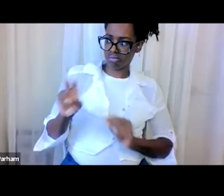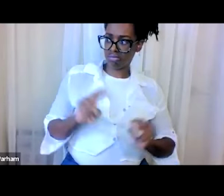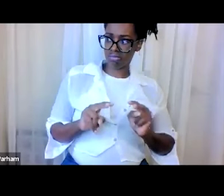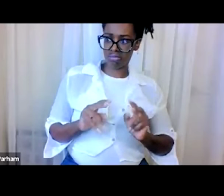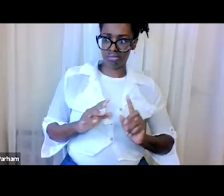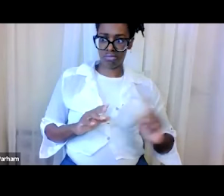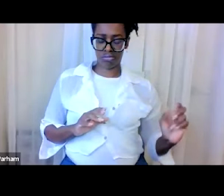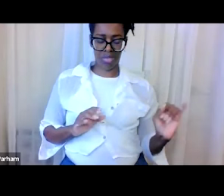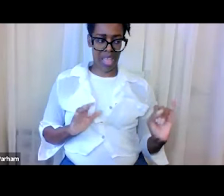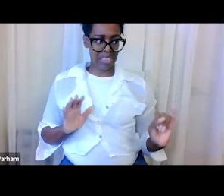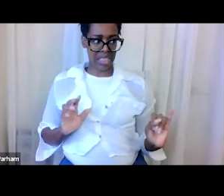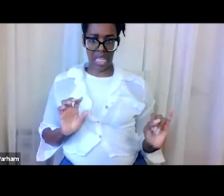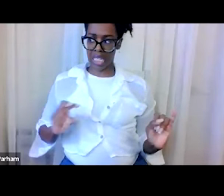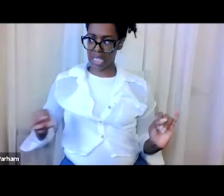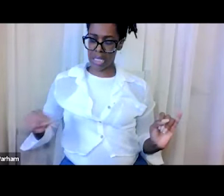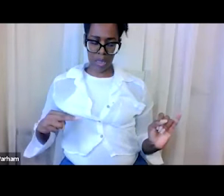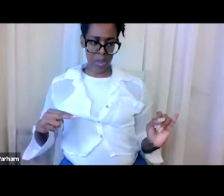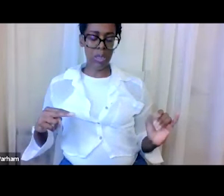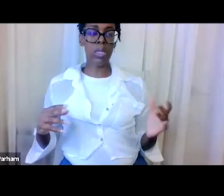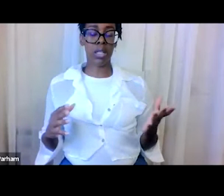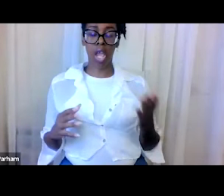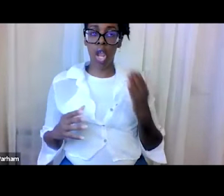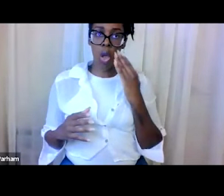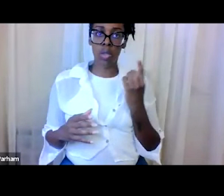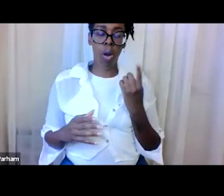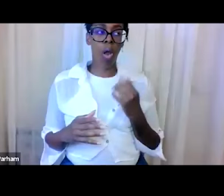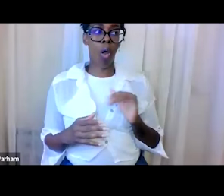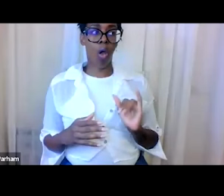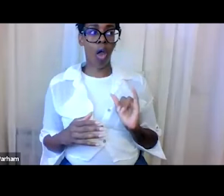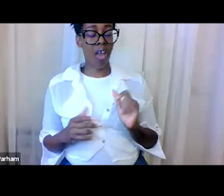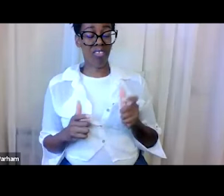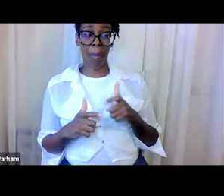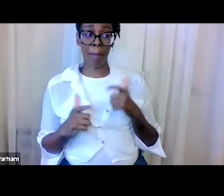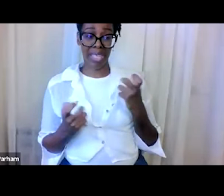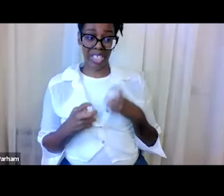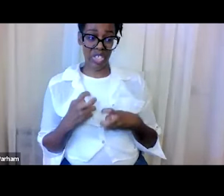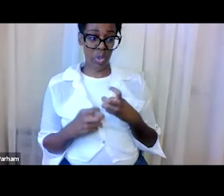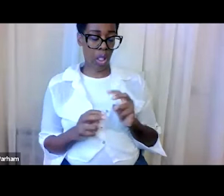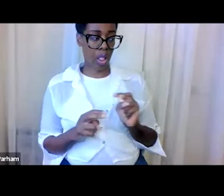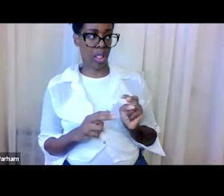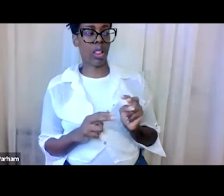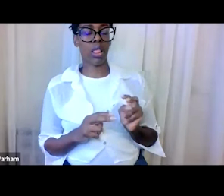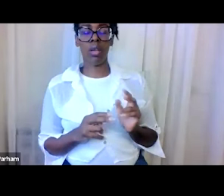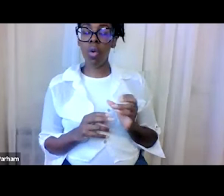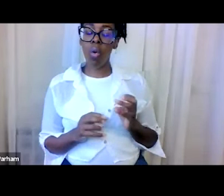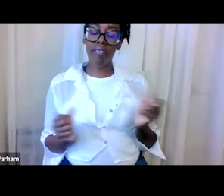because they don't know what's going on, but they know somebody is facing a potentially significant issue. And then fear of the consequences